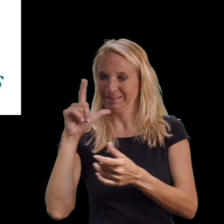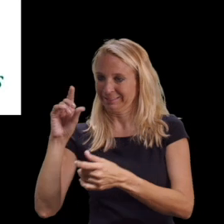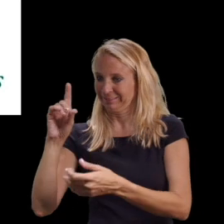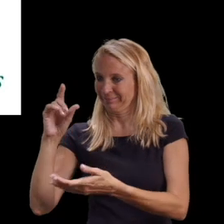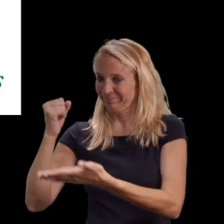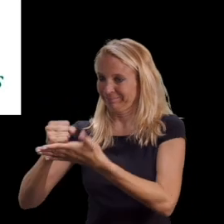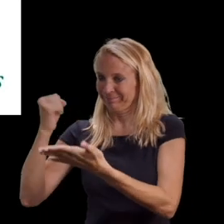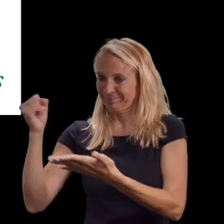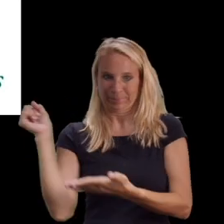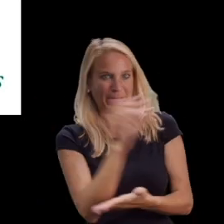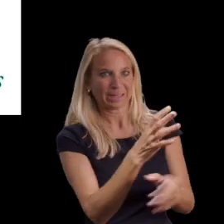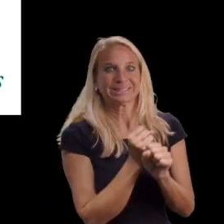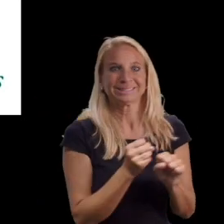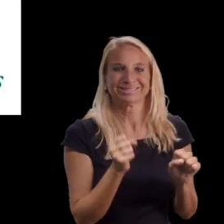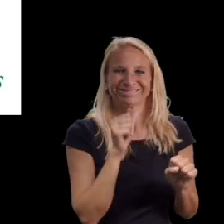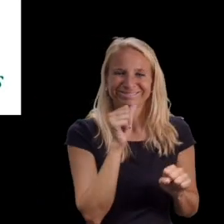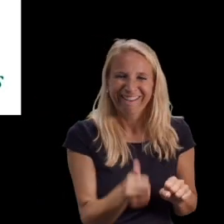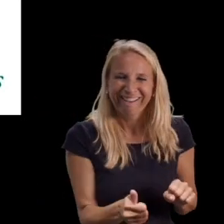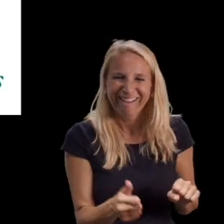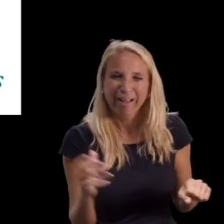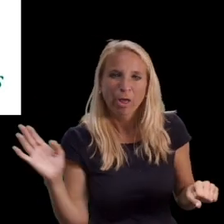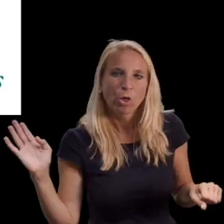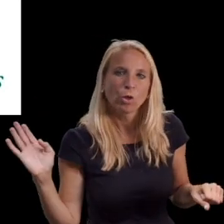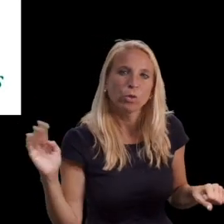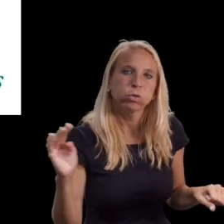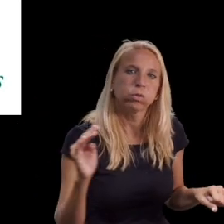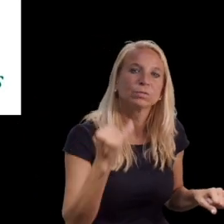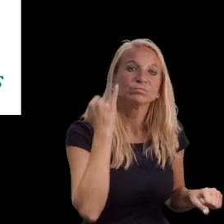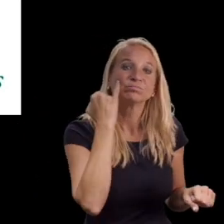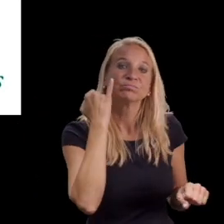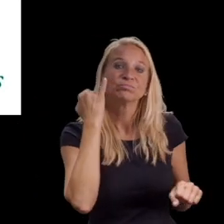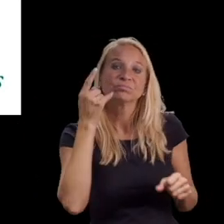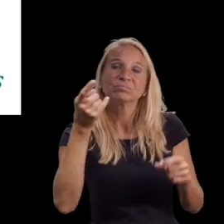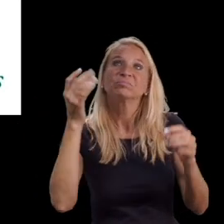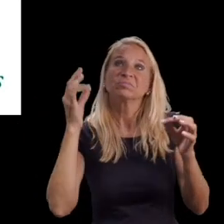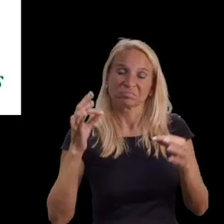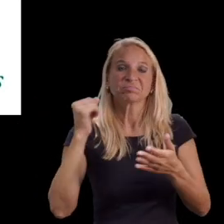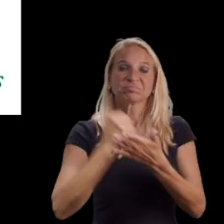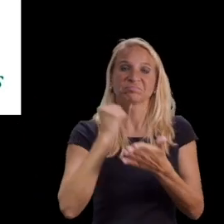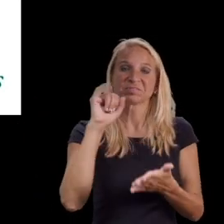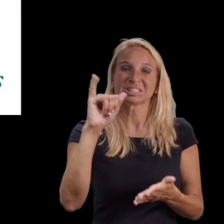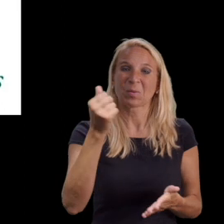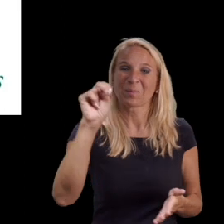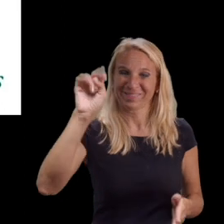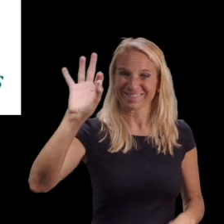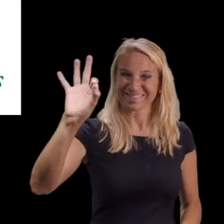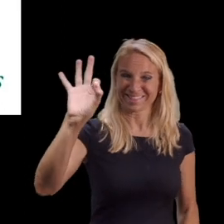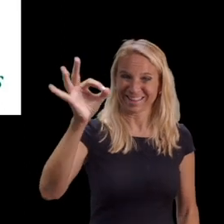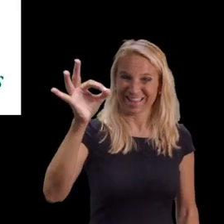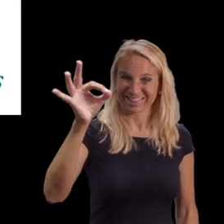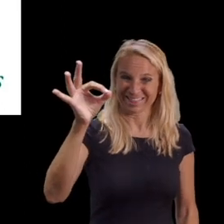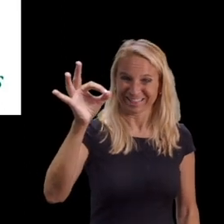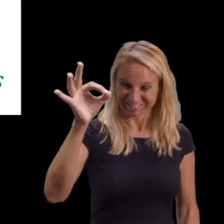So if it's issued, let's say if you have a decision that's sent today, January 9th,